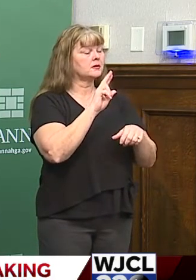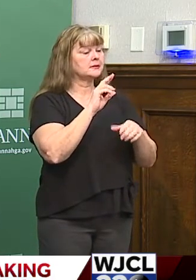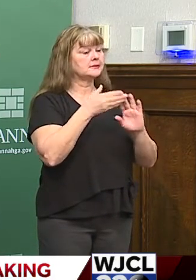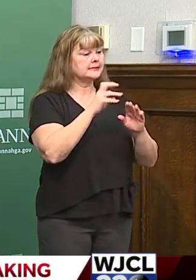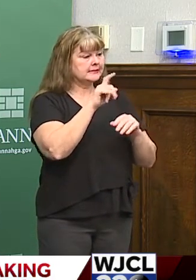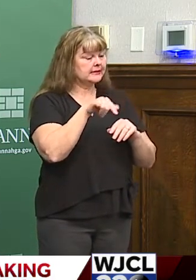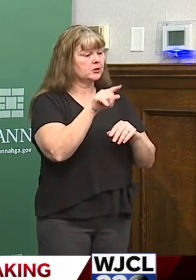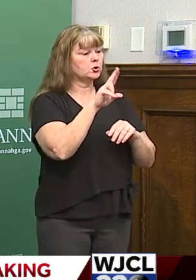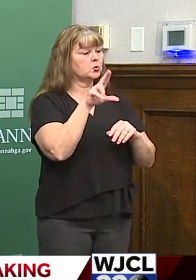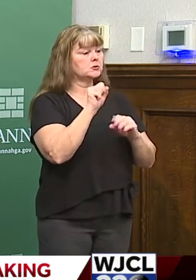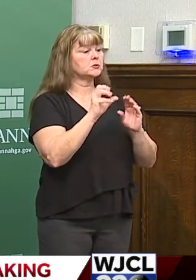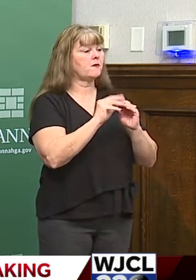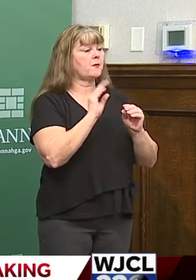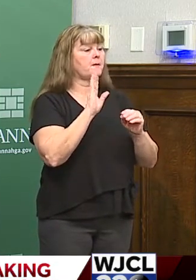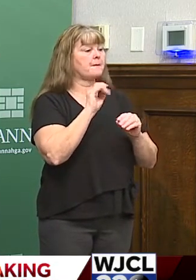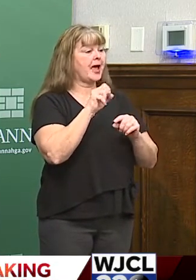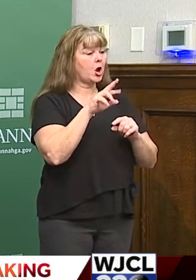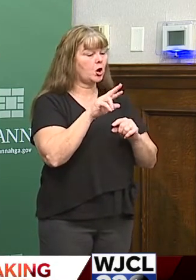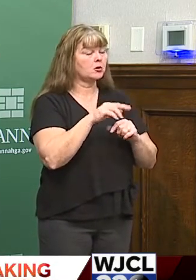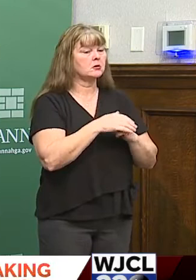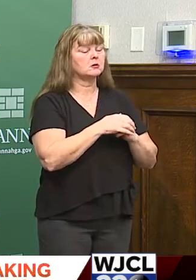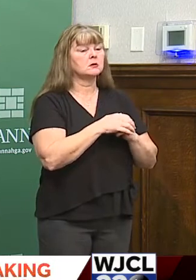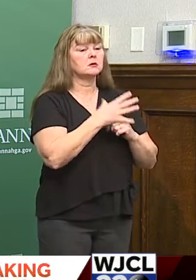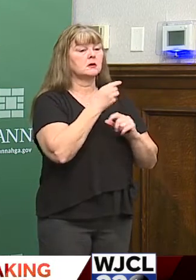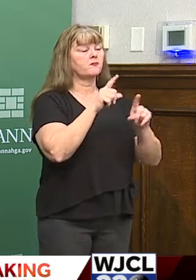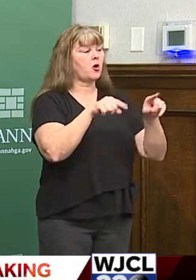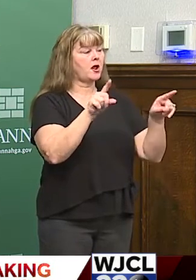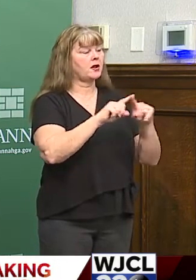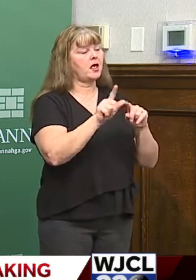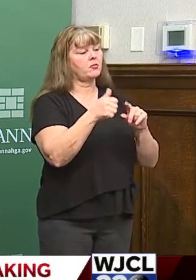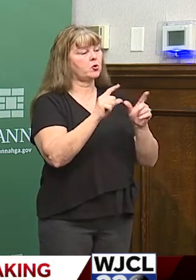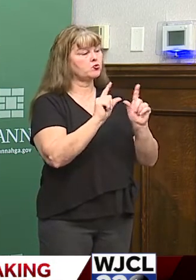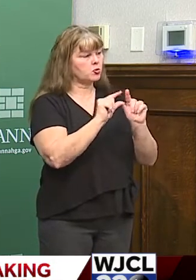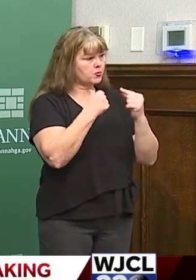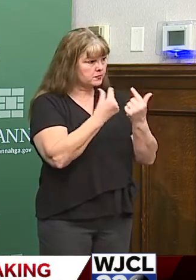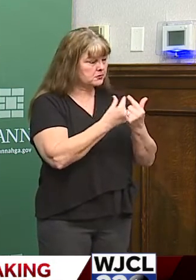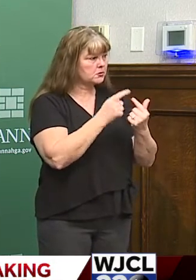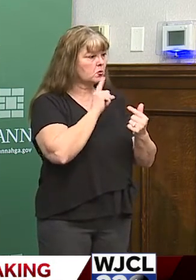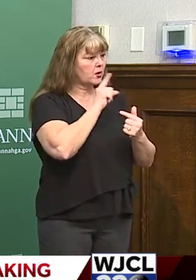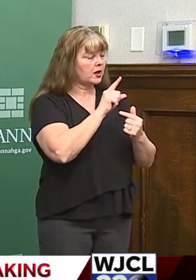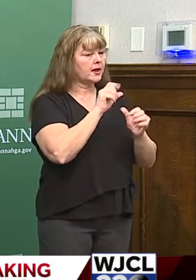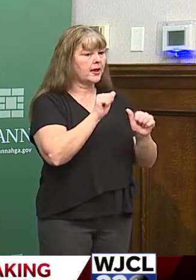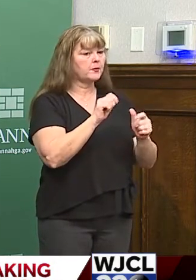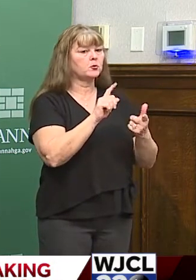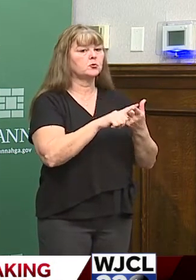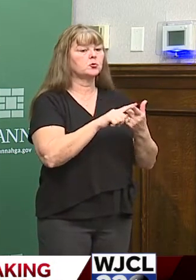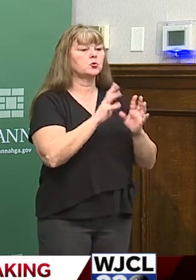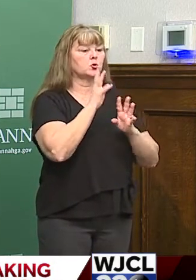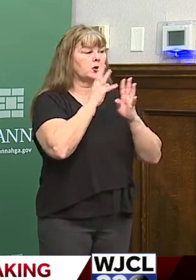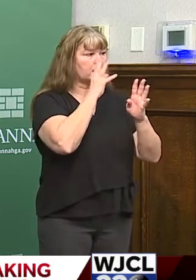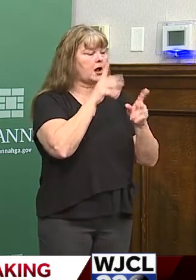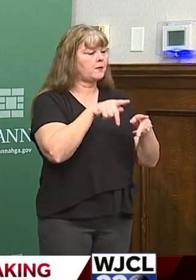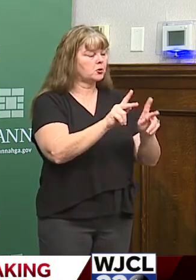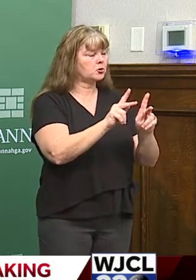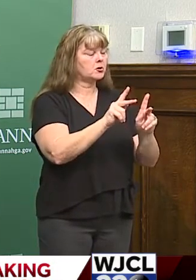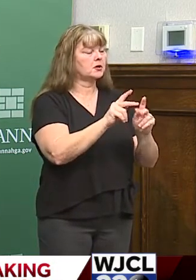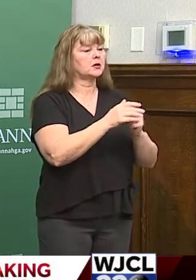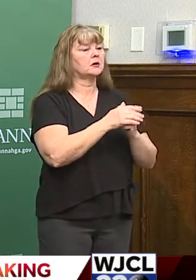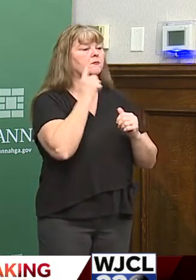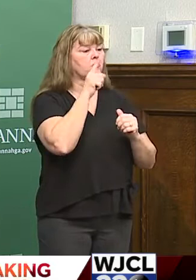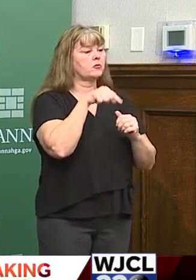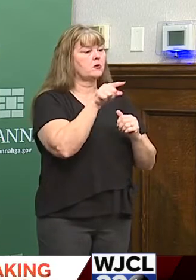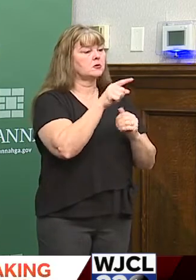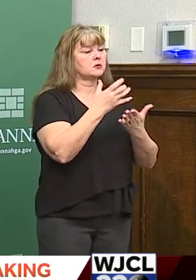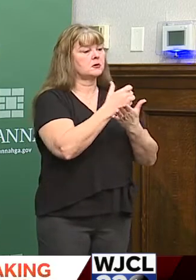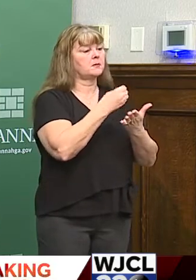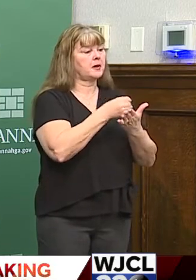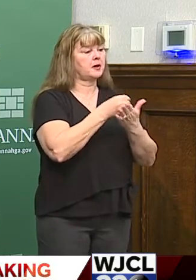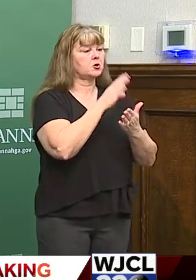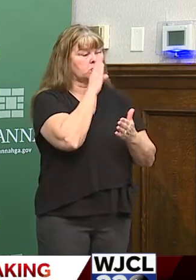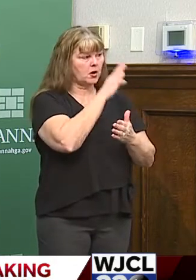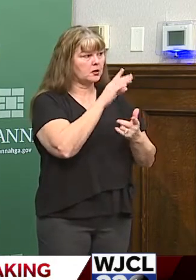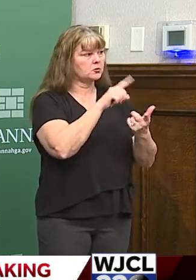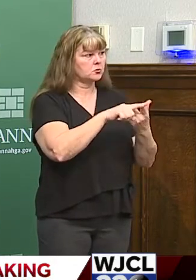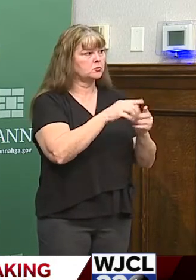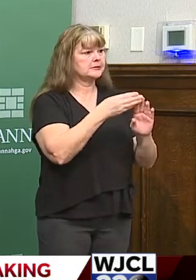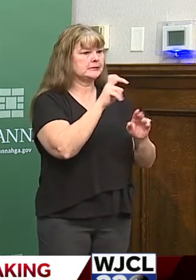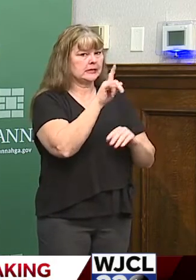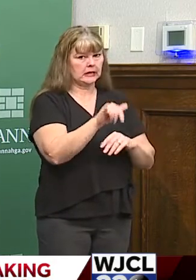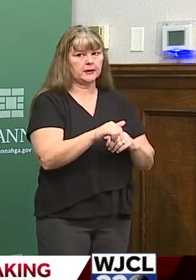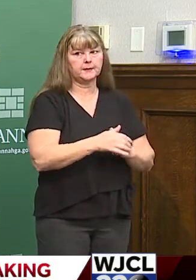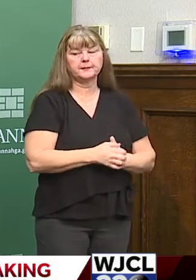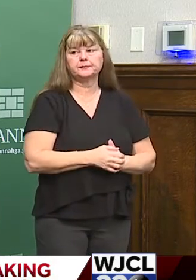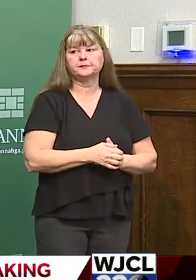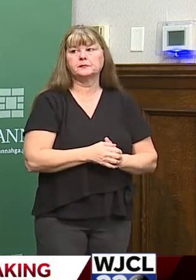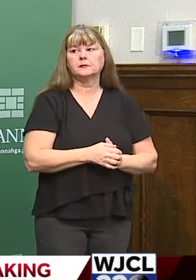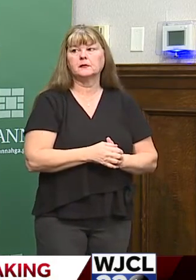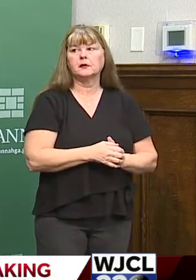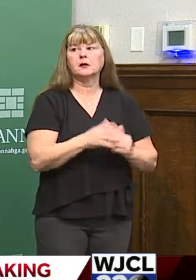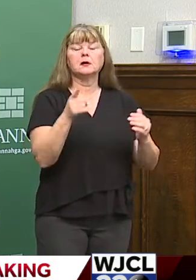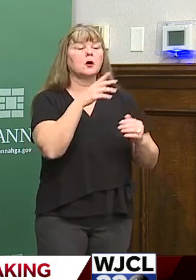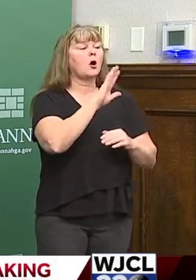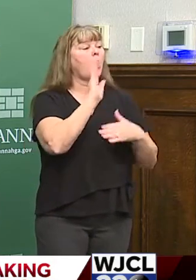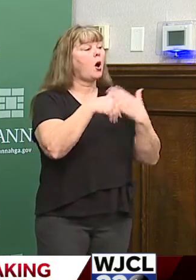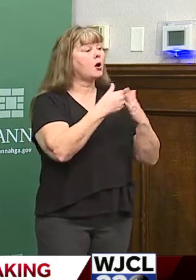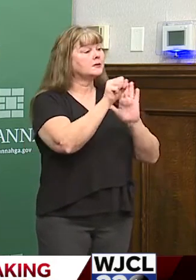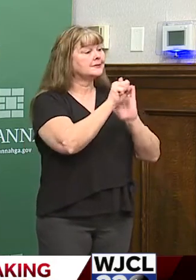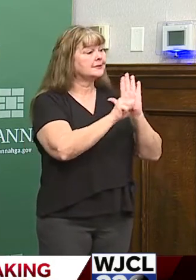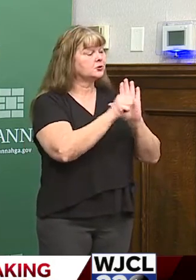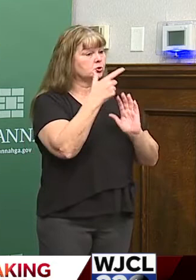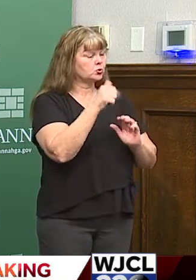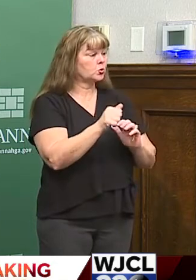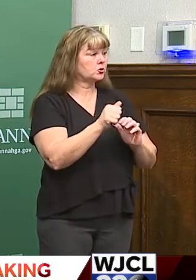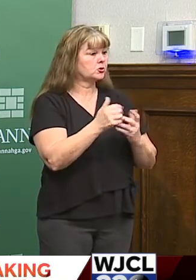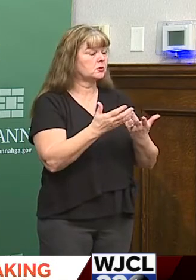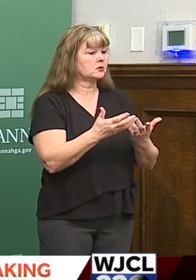WITH THE NATIONAL CITIES AND U.S. CONFERENCE OF MAYORS AND A VARIETY OF OTHER GROUPS OF REALLY BEING ABLE TO CREATE A OPPORTUNITY FOR THESE FUND TO COME DIRECTLY TO CITIES.